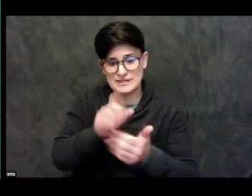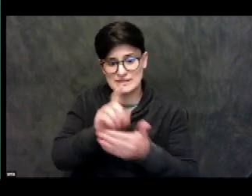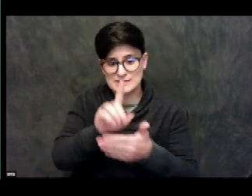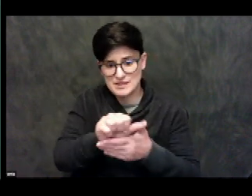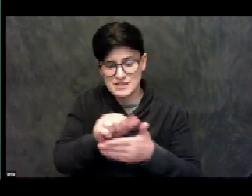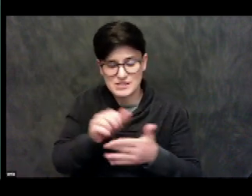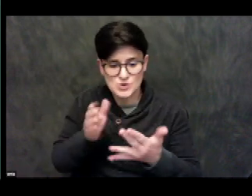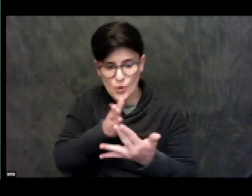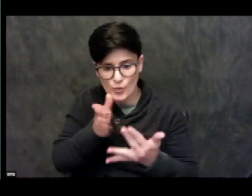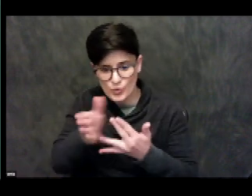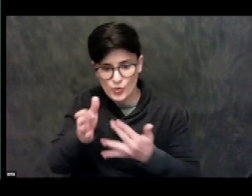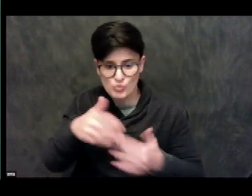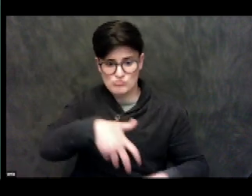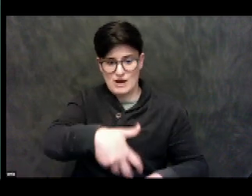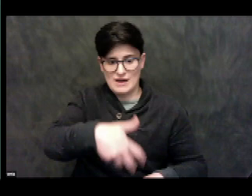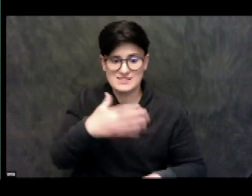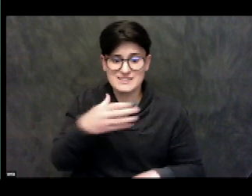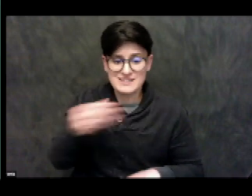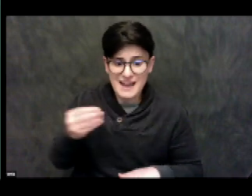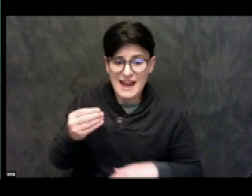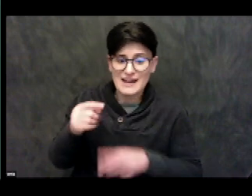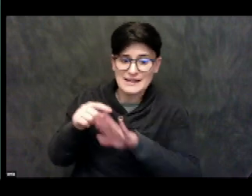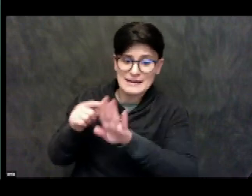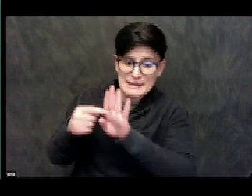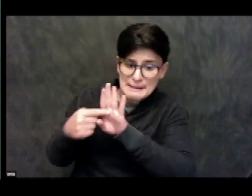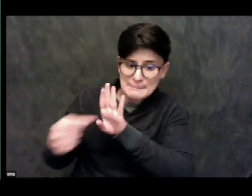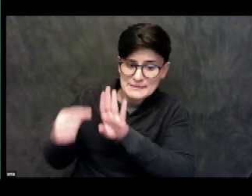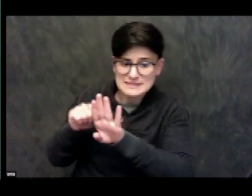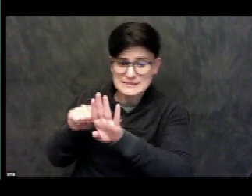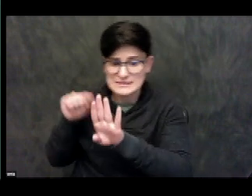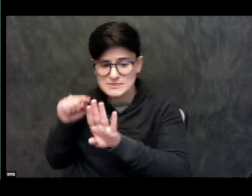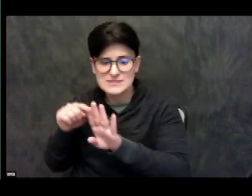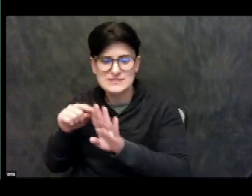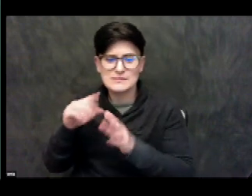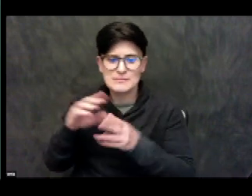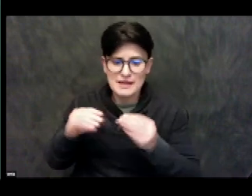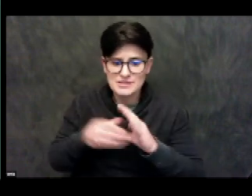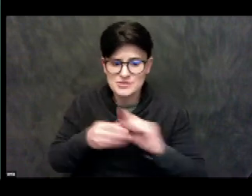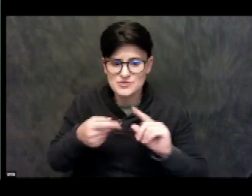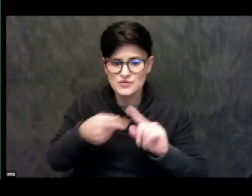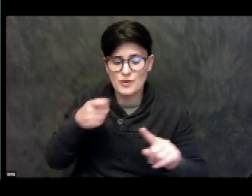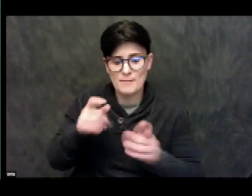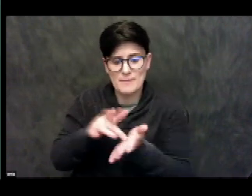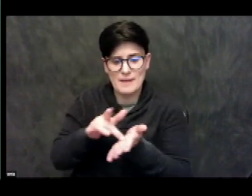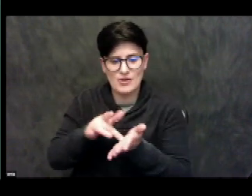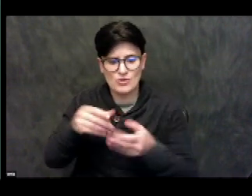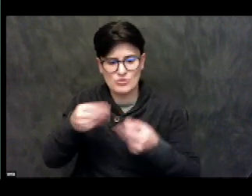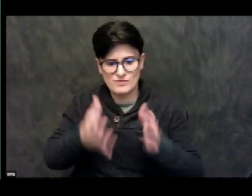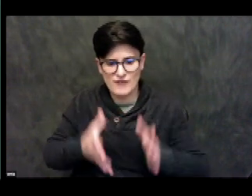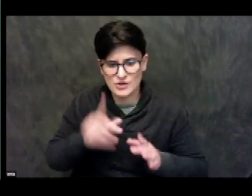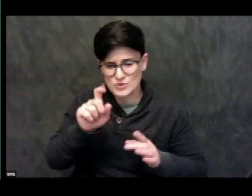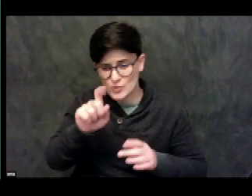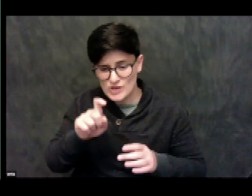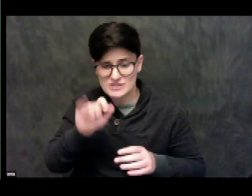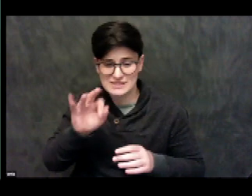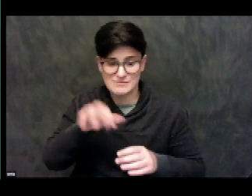pregnancy is possible or safe. Next slide, please. Now, while